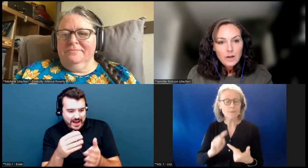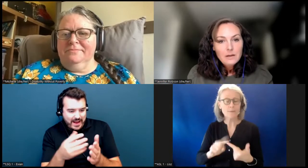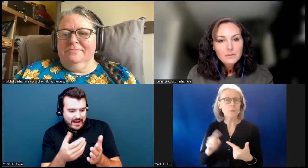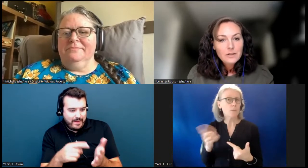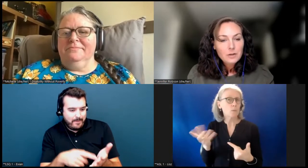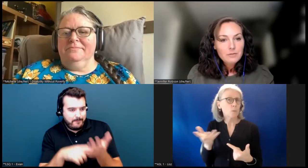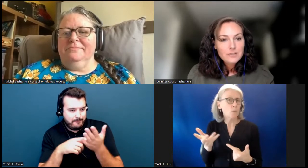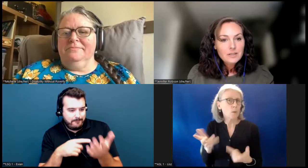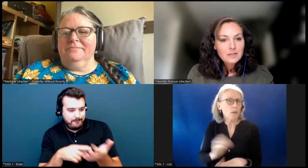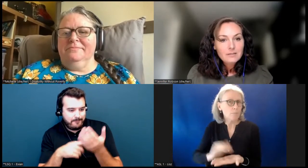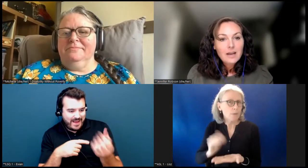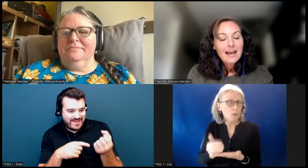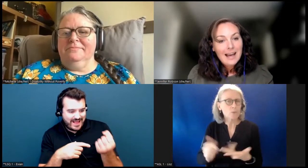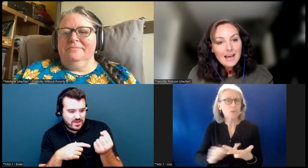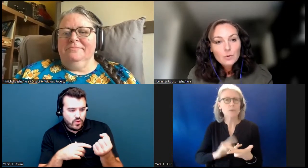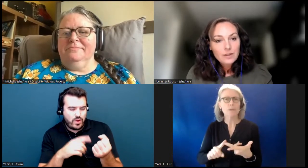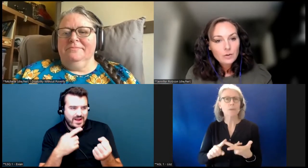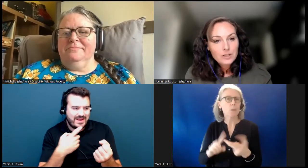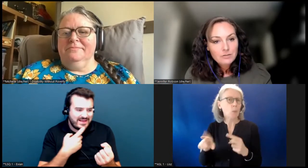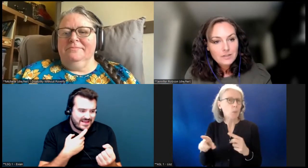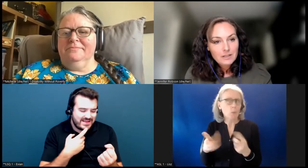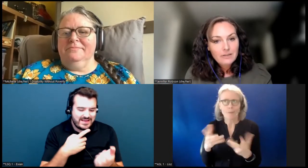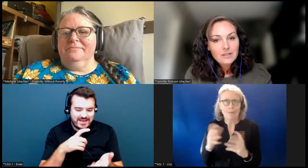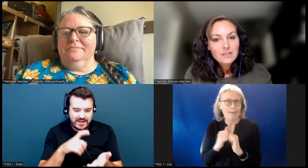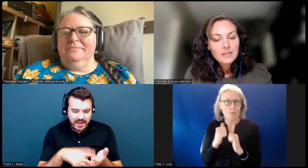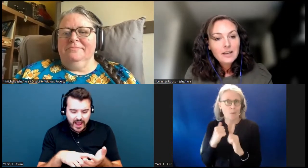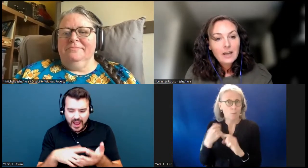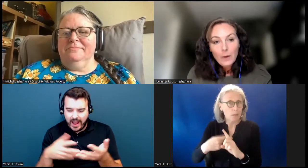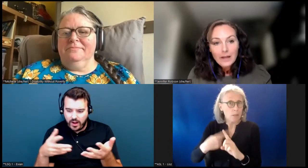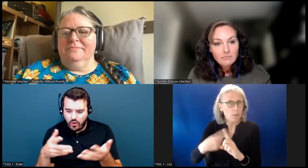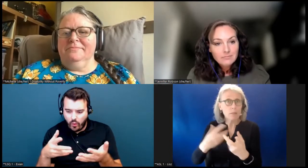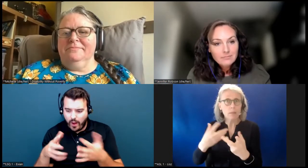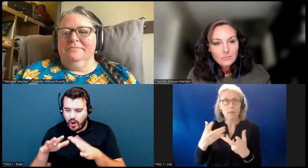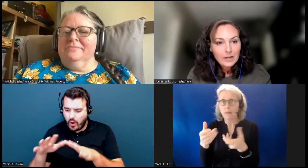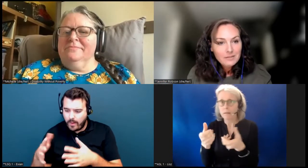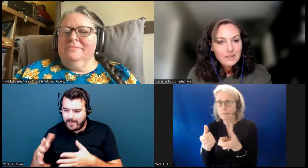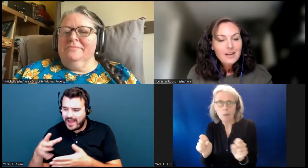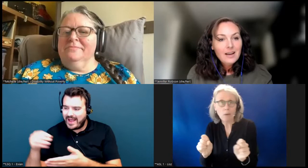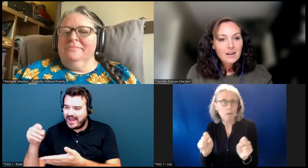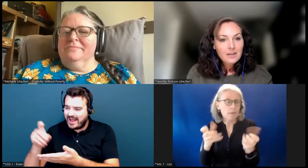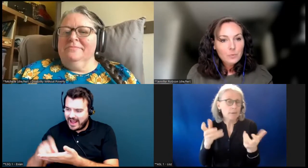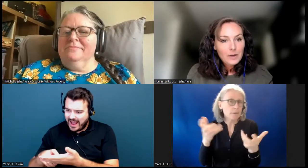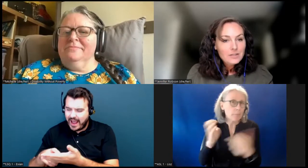WHAT AMOUNT ARE THEY GOING TO RECEIVE, HOW WILL THEY RECEIVE IT AND WHEN. THE WHEN IS